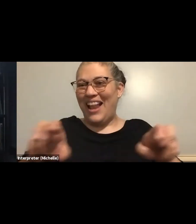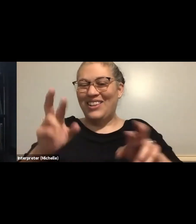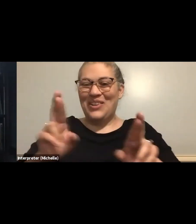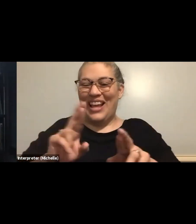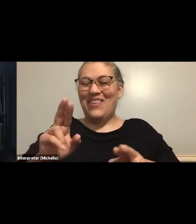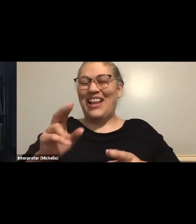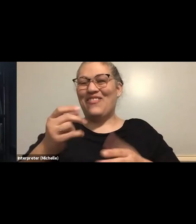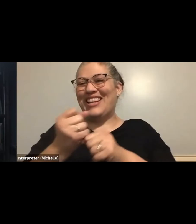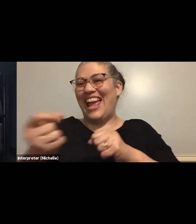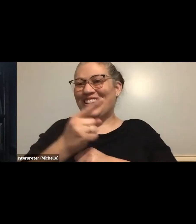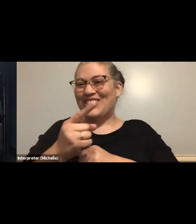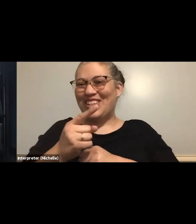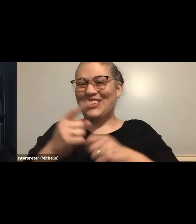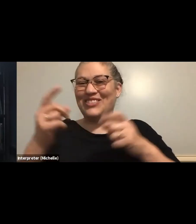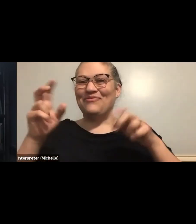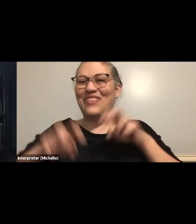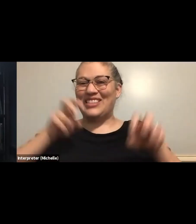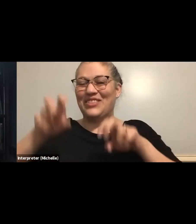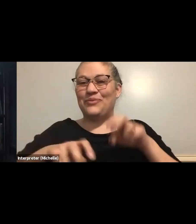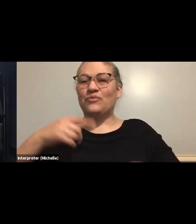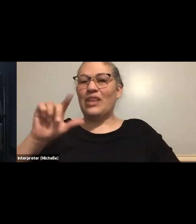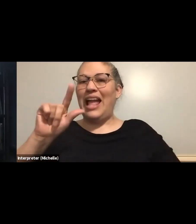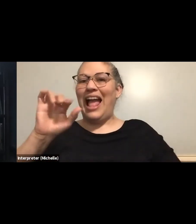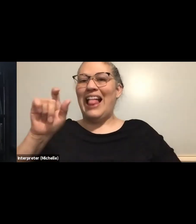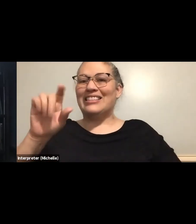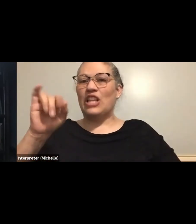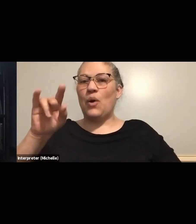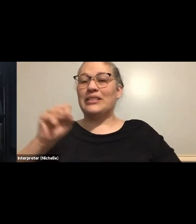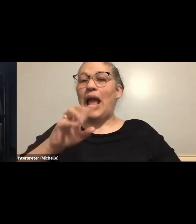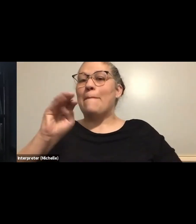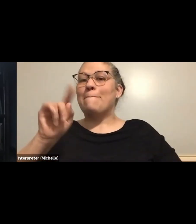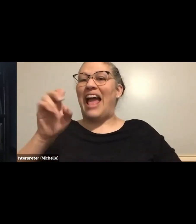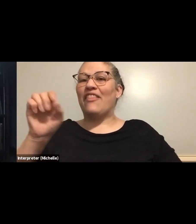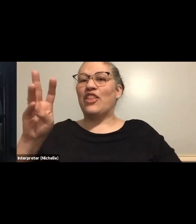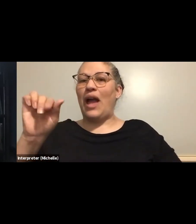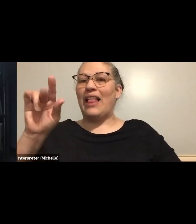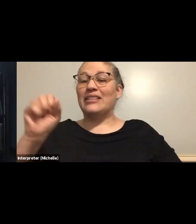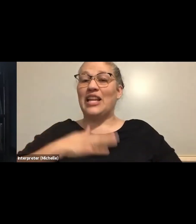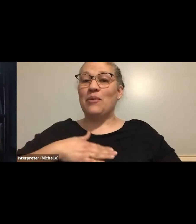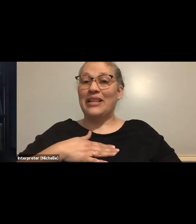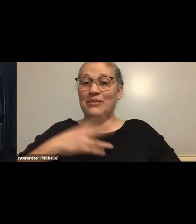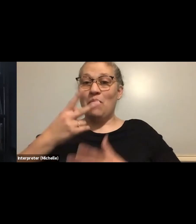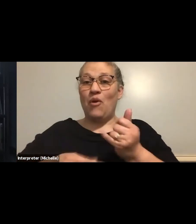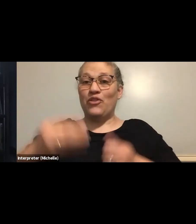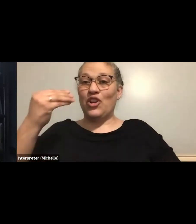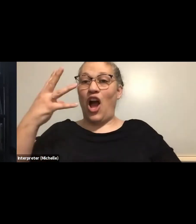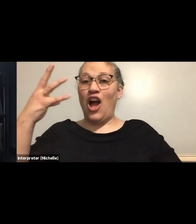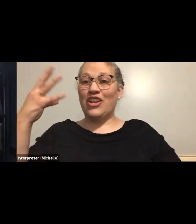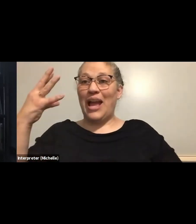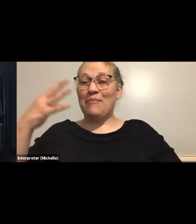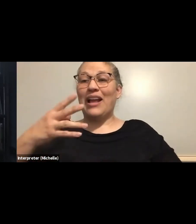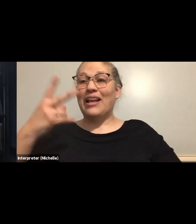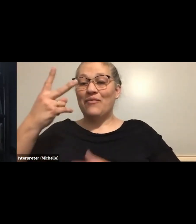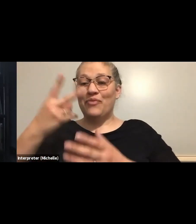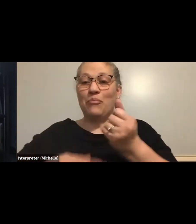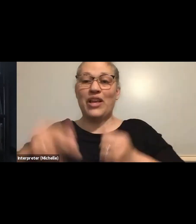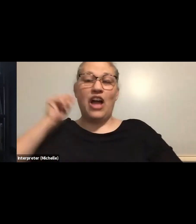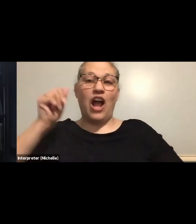Emily Beitiks: I am very pleased to now introduce two of our former Superfest jurors actually hopefully they're still present, because now we're getting ready for next year's festival.